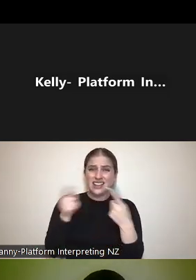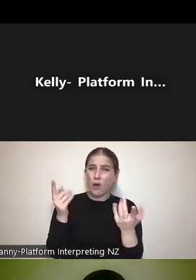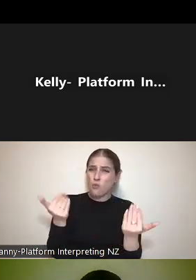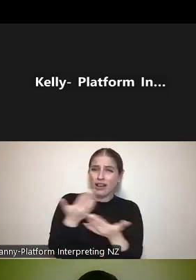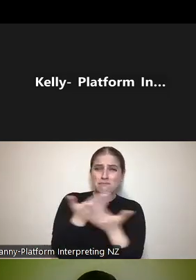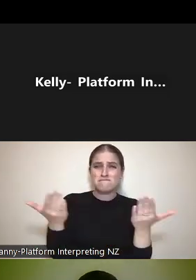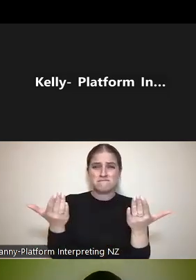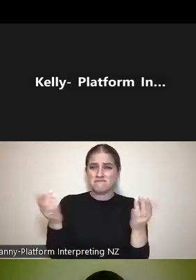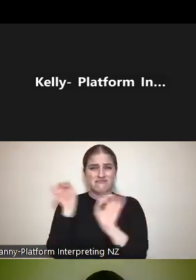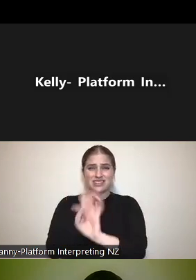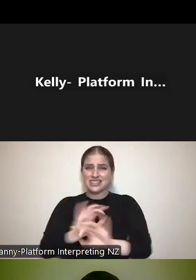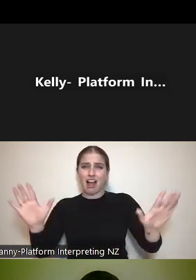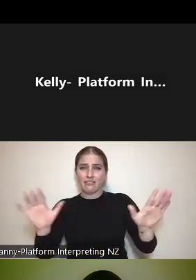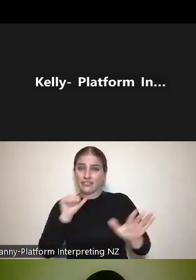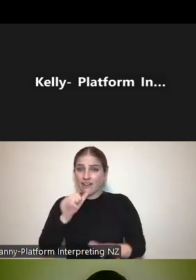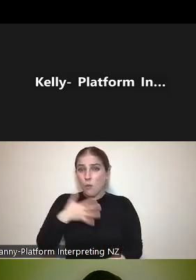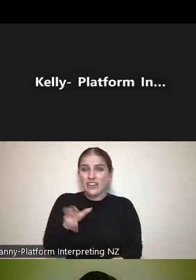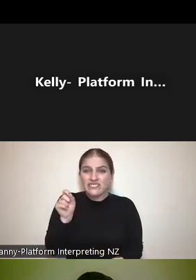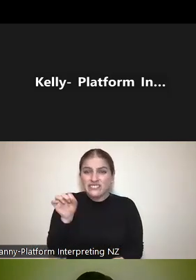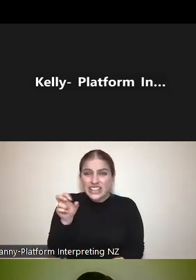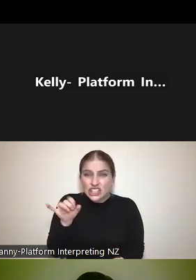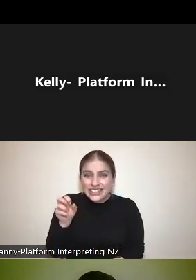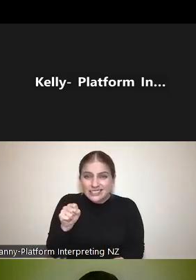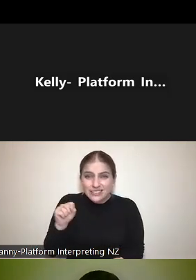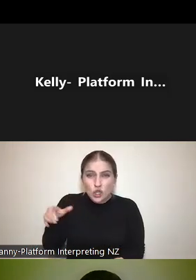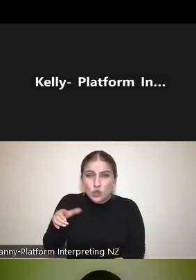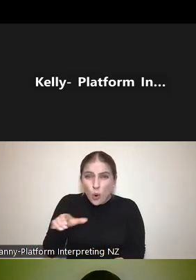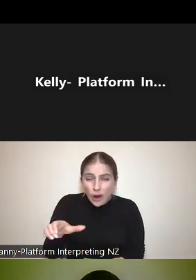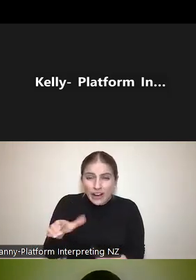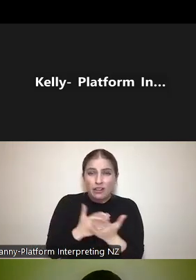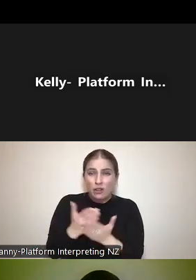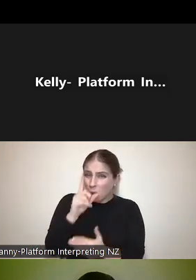wear sunnies because the lights are bright, or wear headphones because it's a bit loud? That's